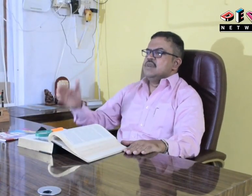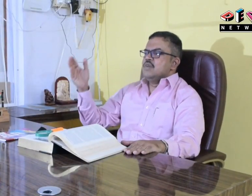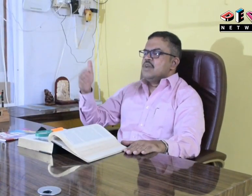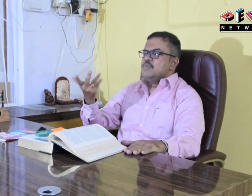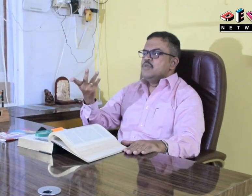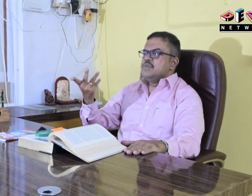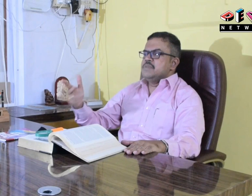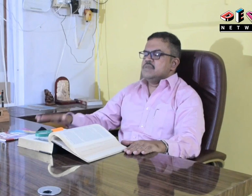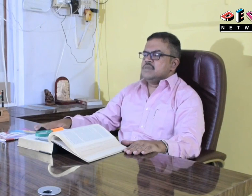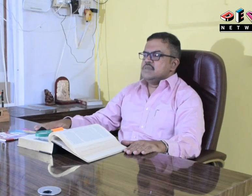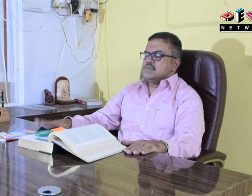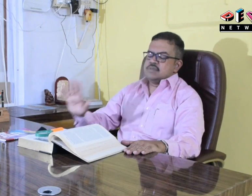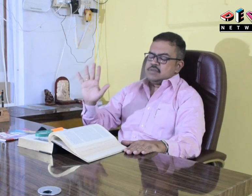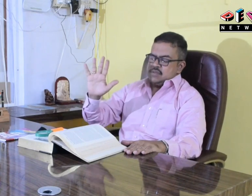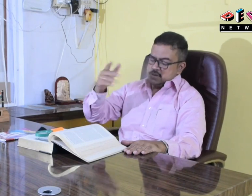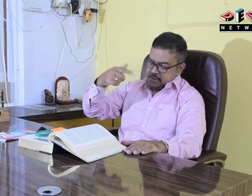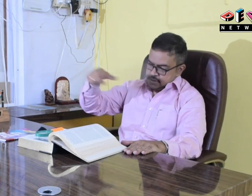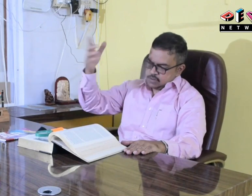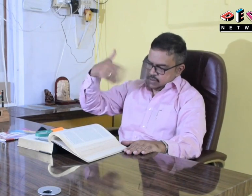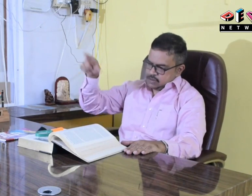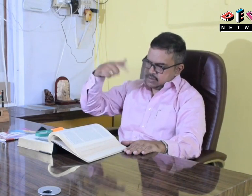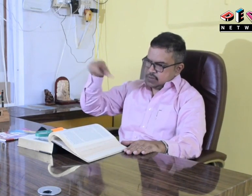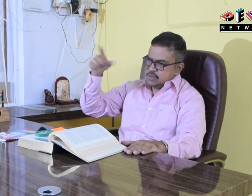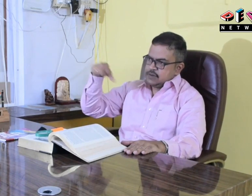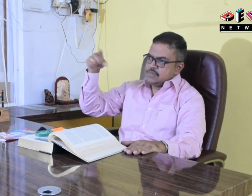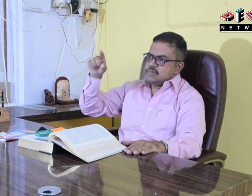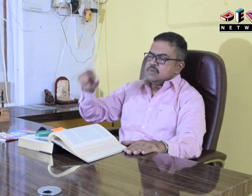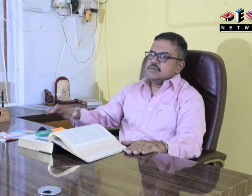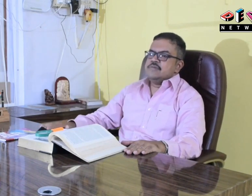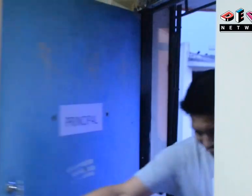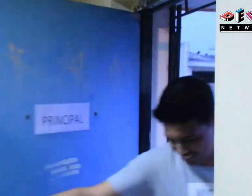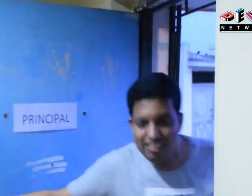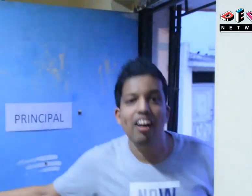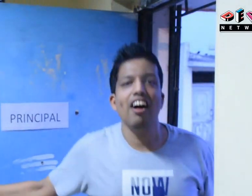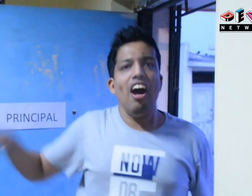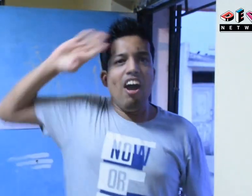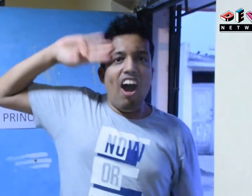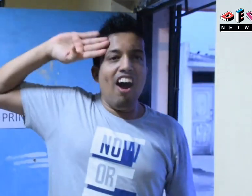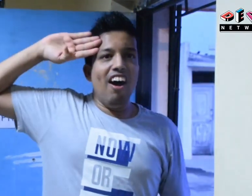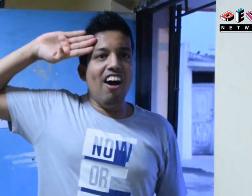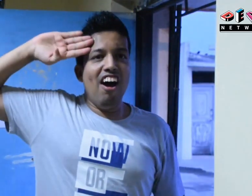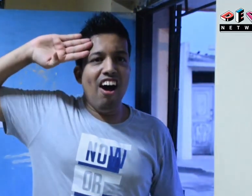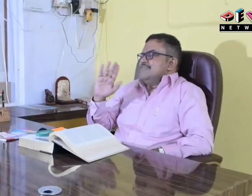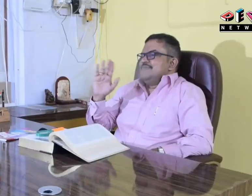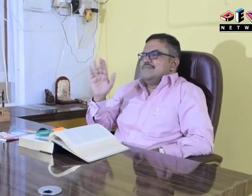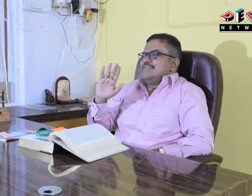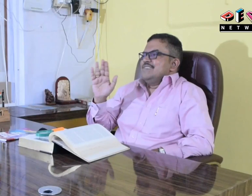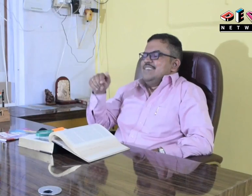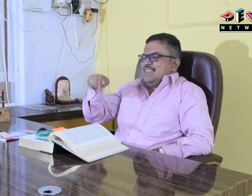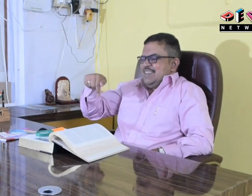To come, just be simple and do it again... (SALUTE) SIR!!!! Not like that..